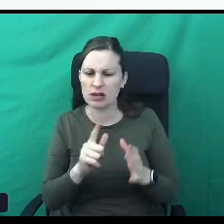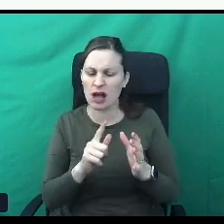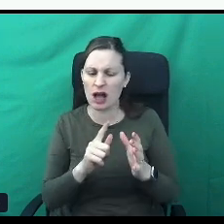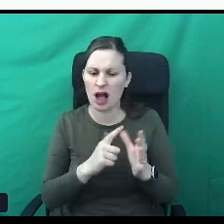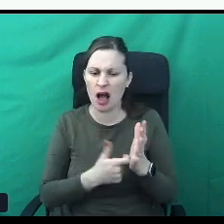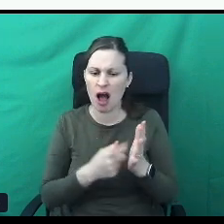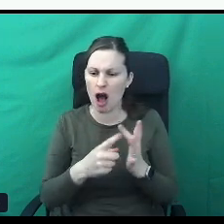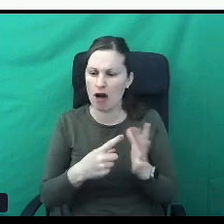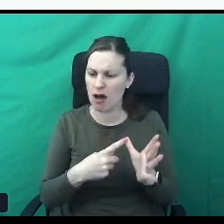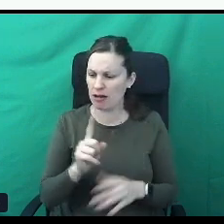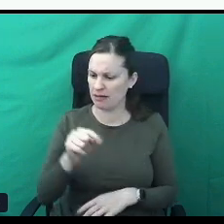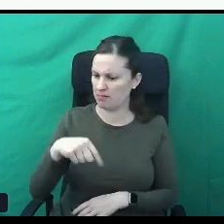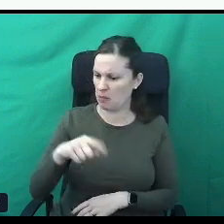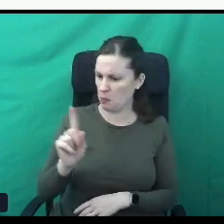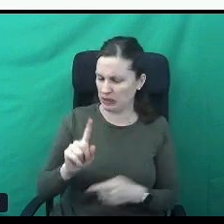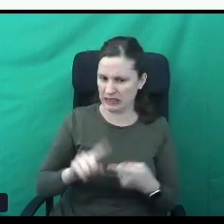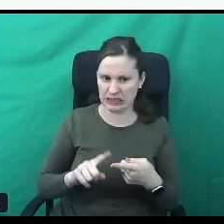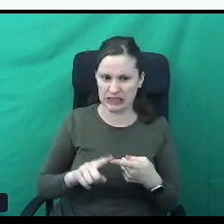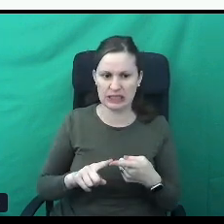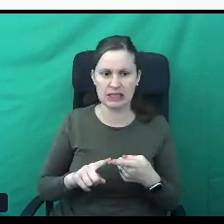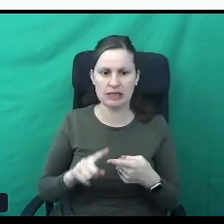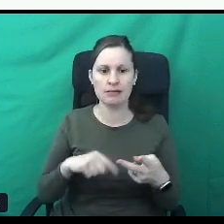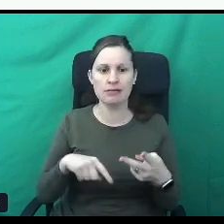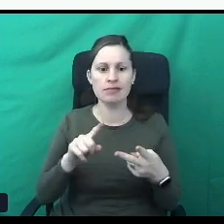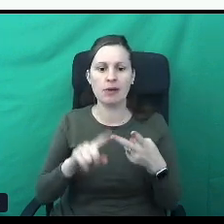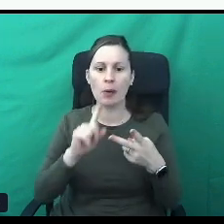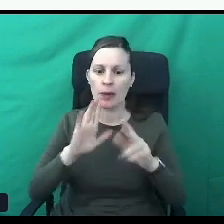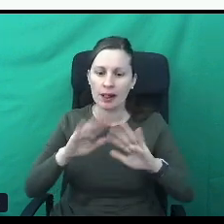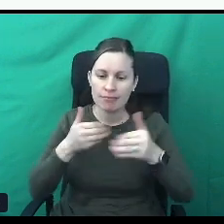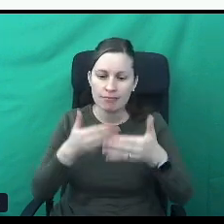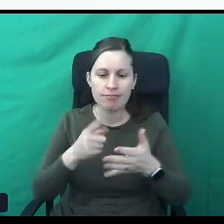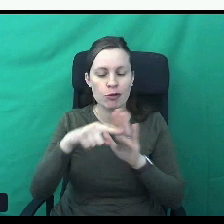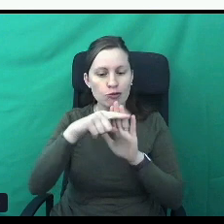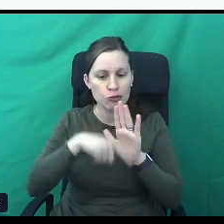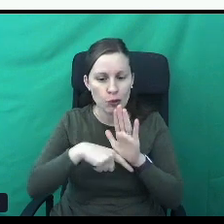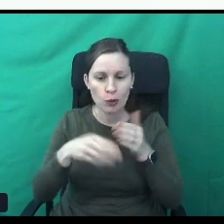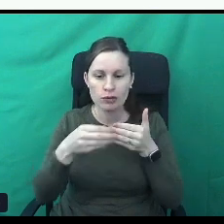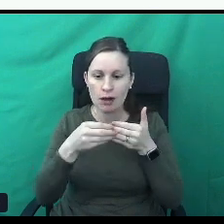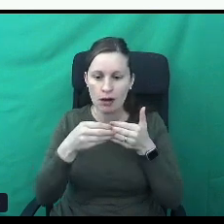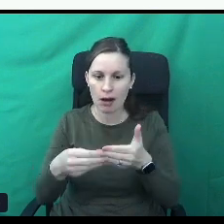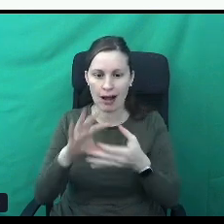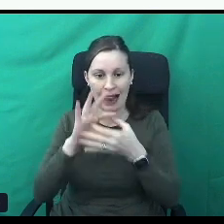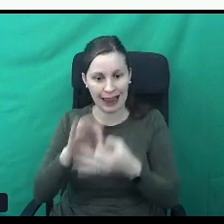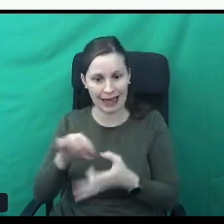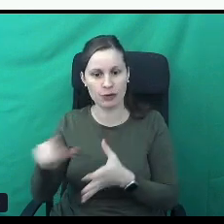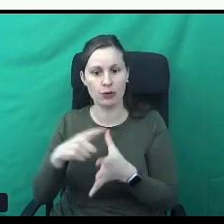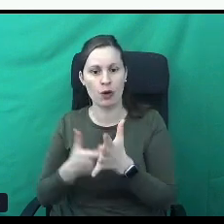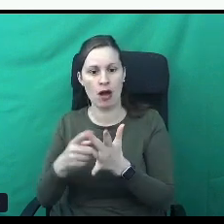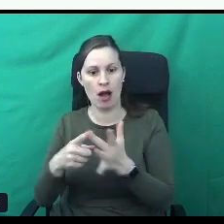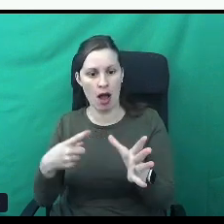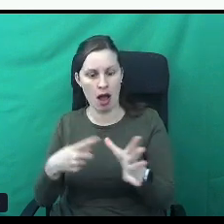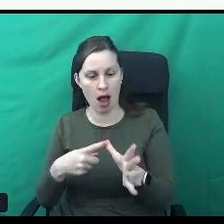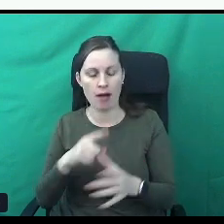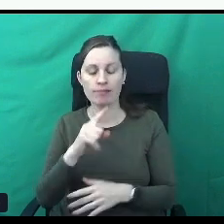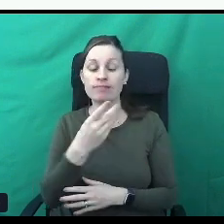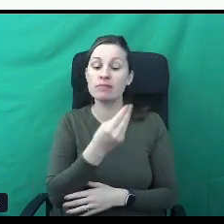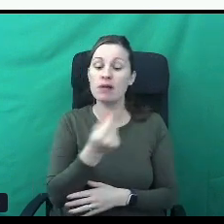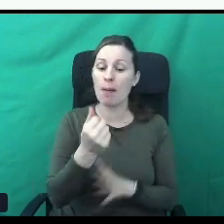Introduce some "rules" and guidance relating to ARIA. Some examples of bad practice - things that you shouldn't be doing.